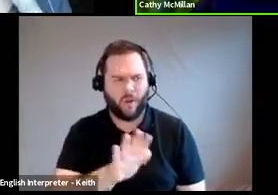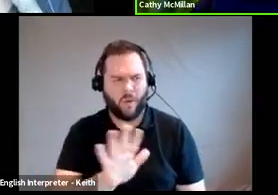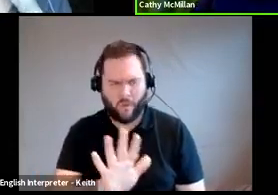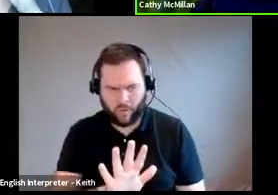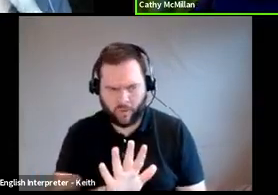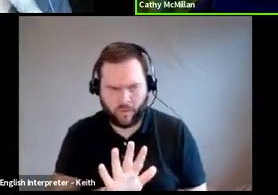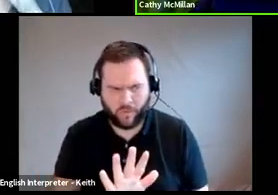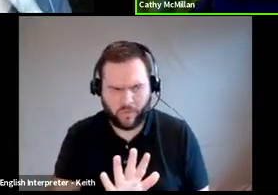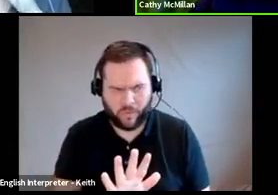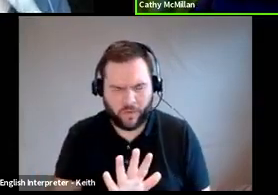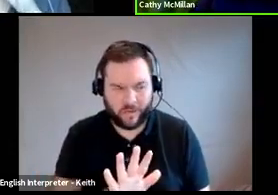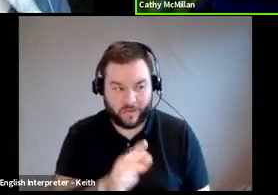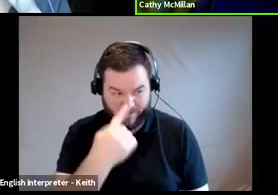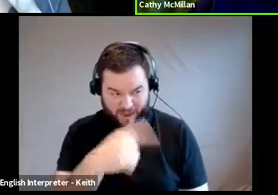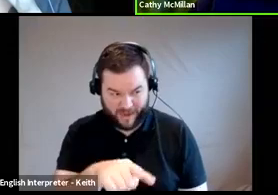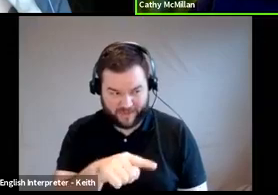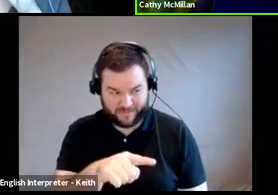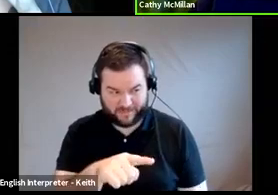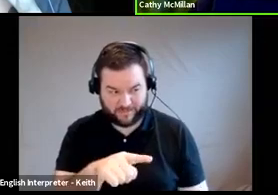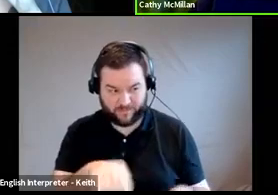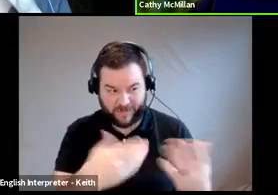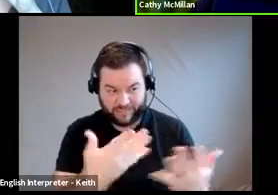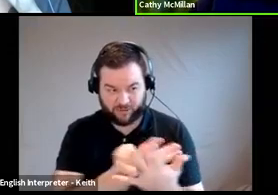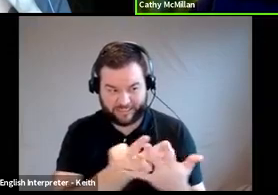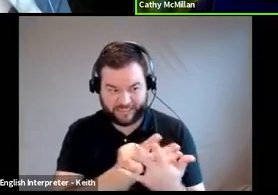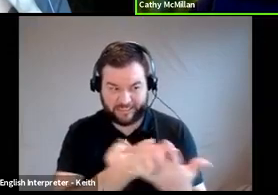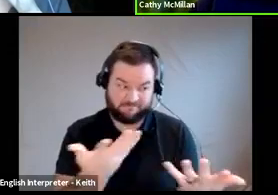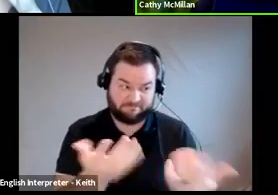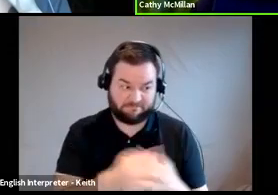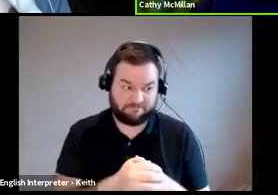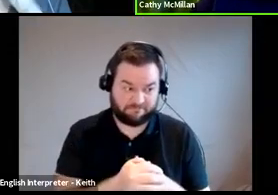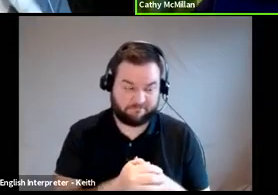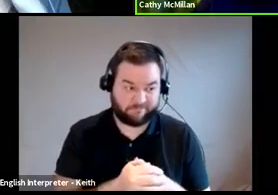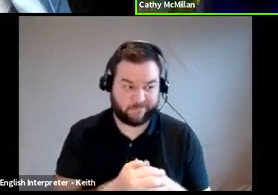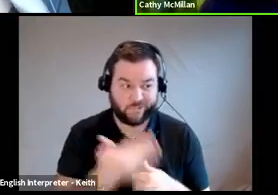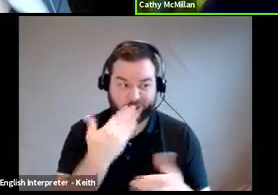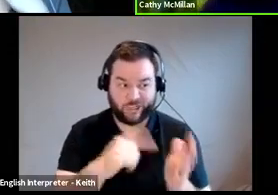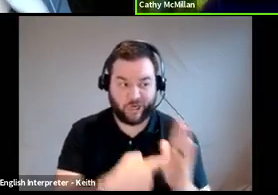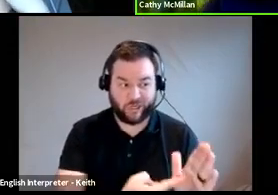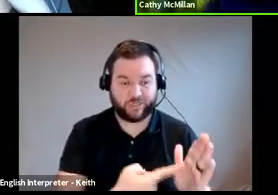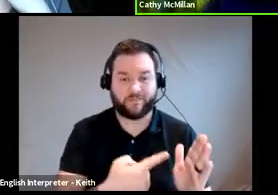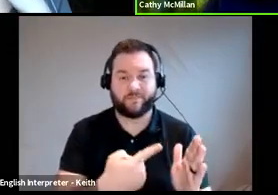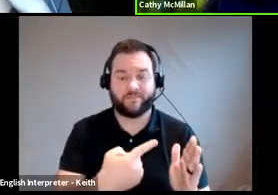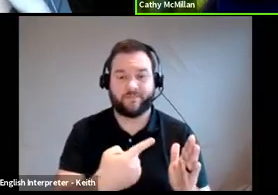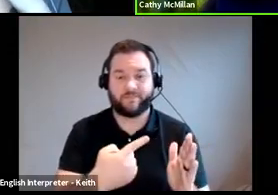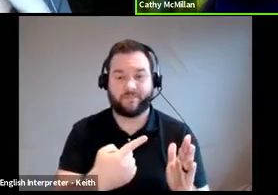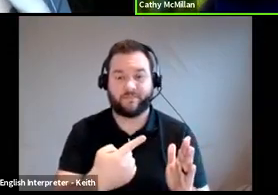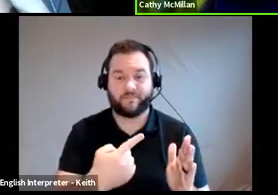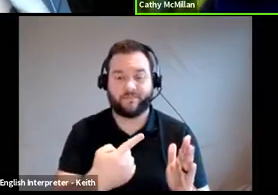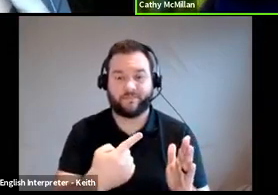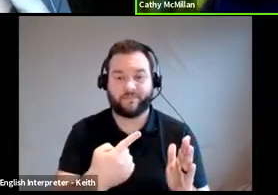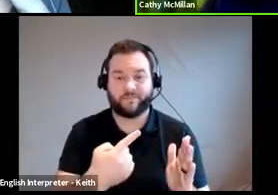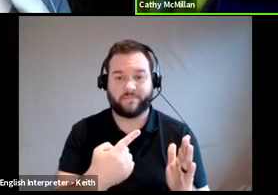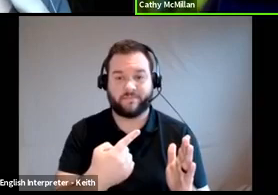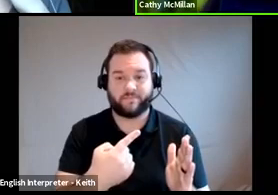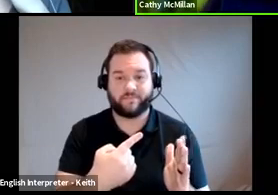give you. you can say, well. can you can you please give them a screen can you please give them a screener and. go in there